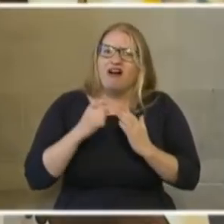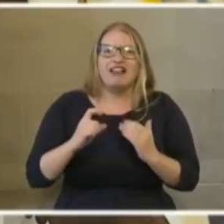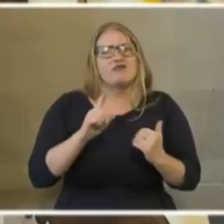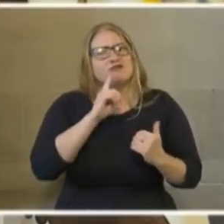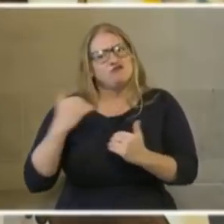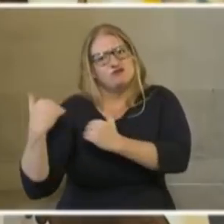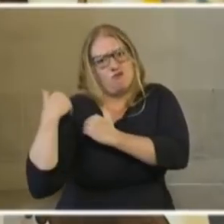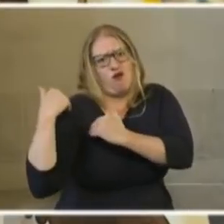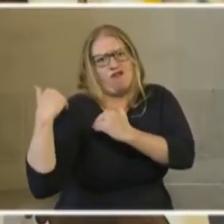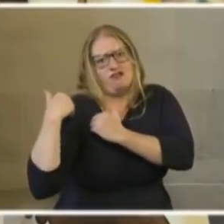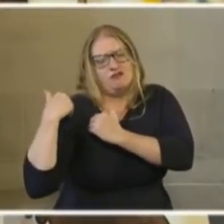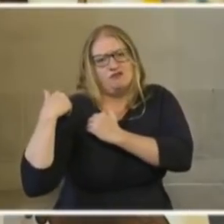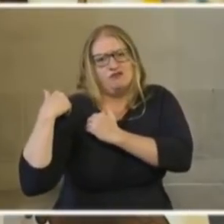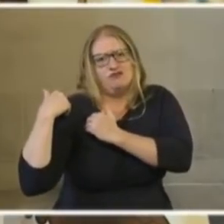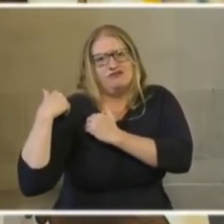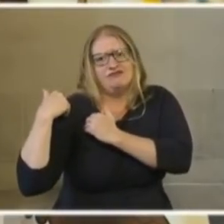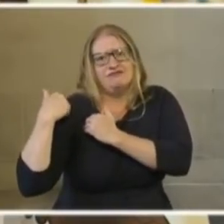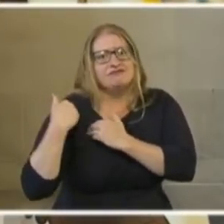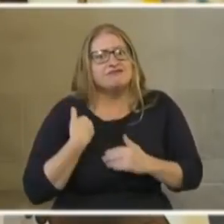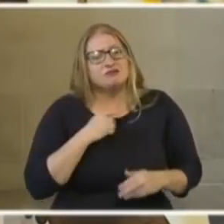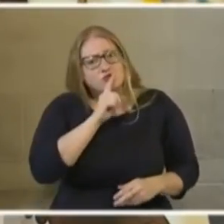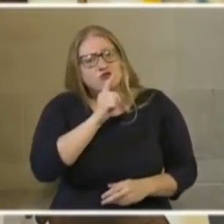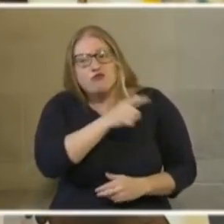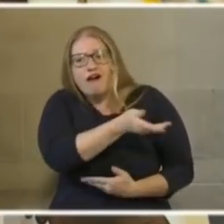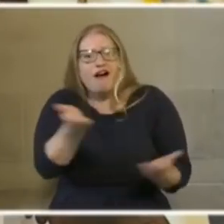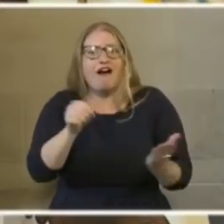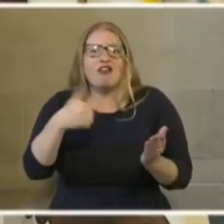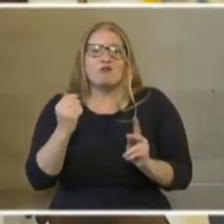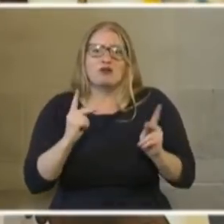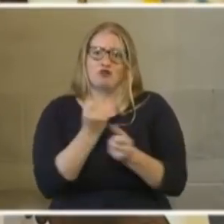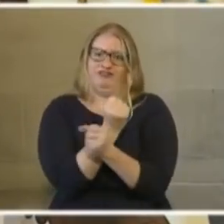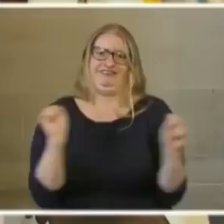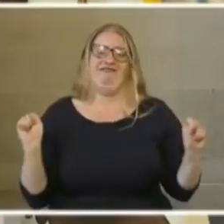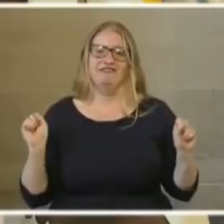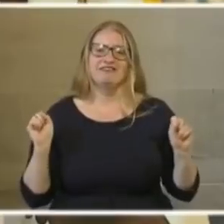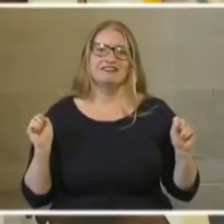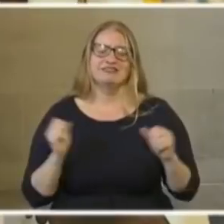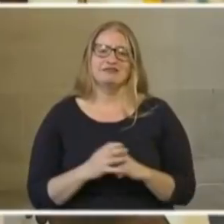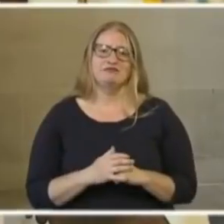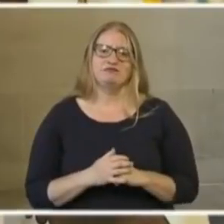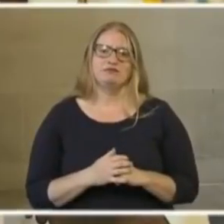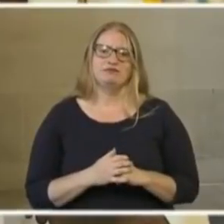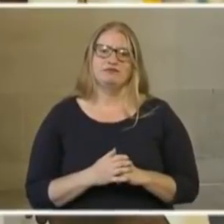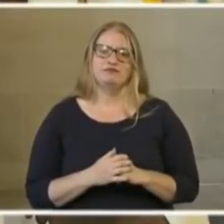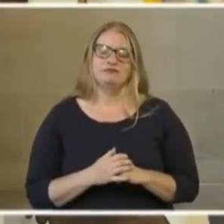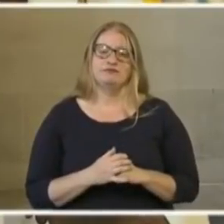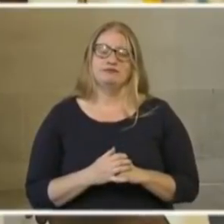AND OUR NEED TO TAKE THIS VIRUS SERIOUSLY AND TO ALL DO OUR